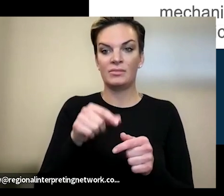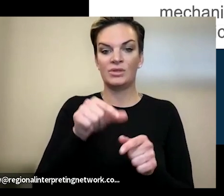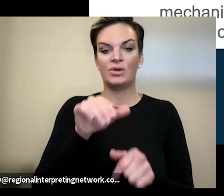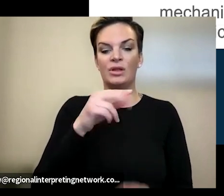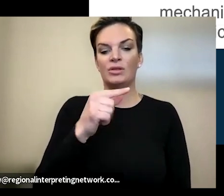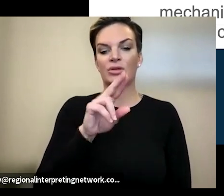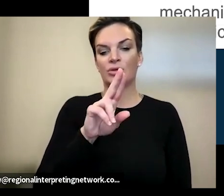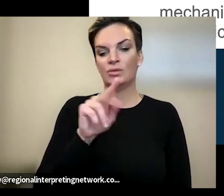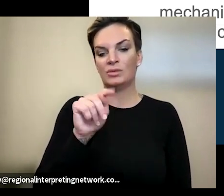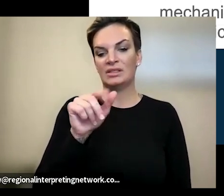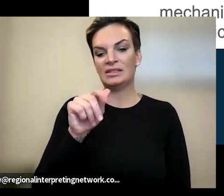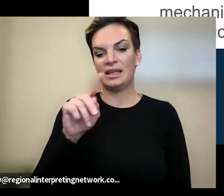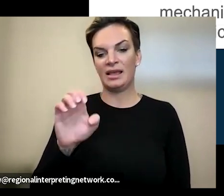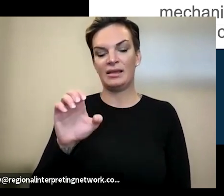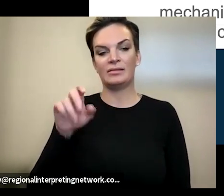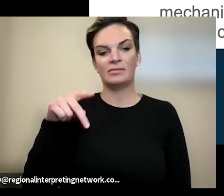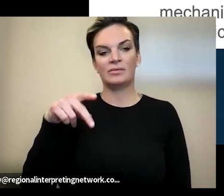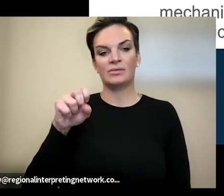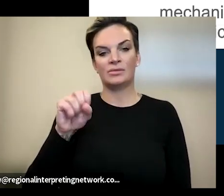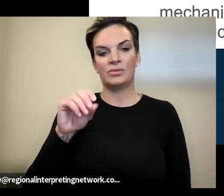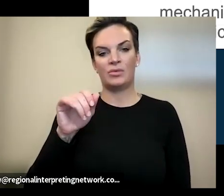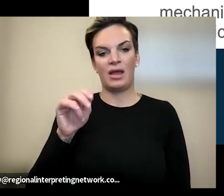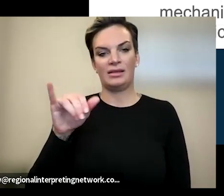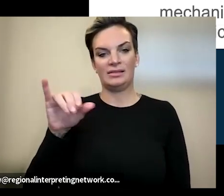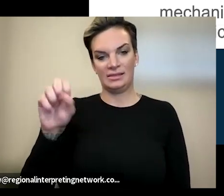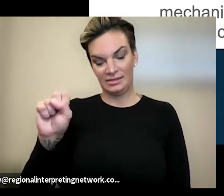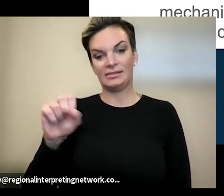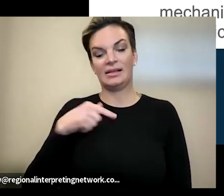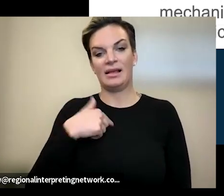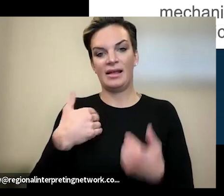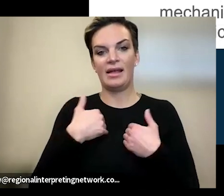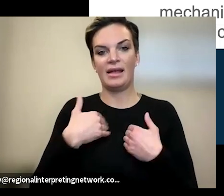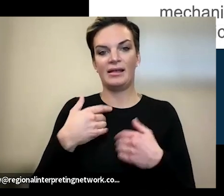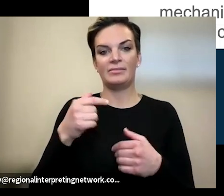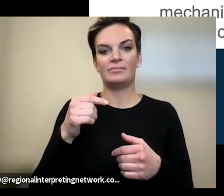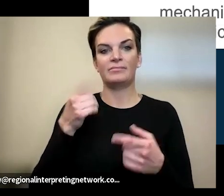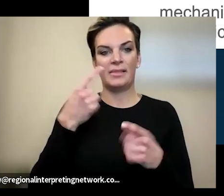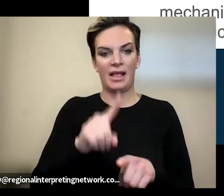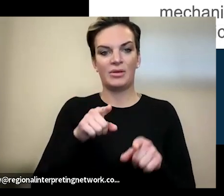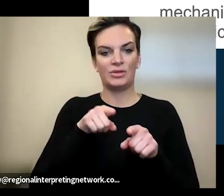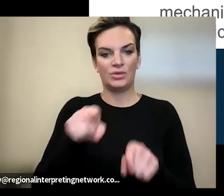referred to during the dissertation phase. So, I approached my dermatologist and,